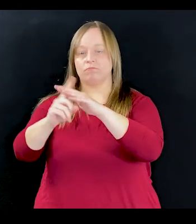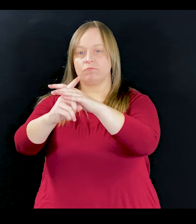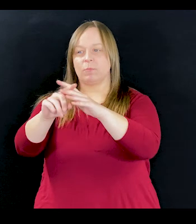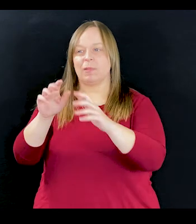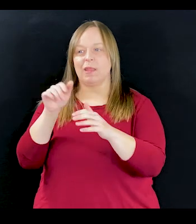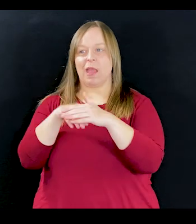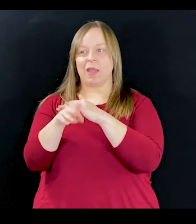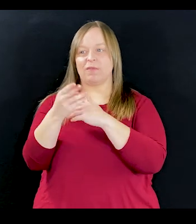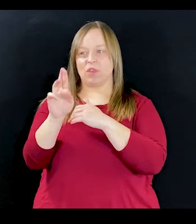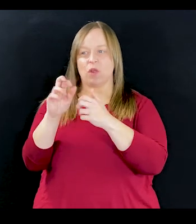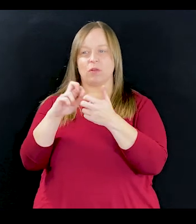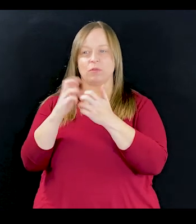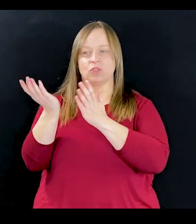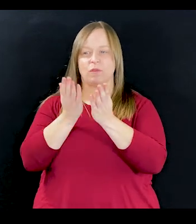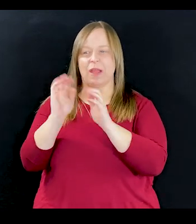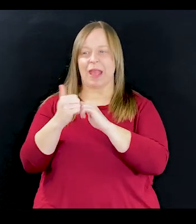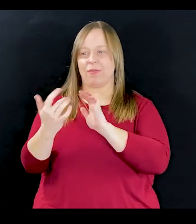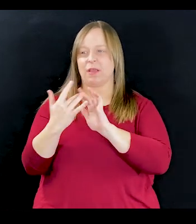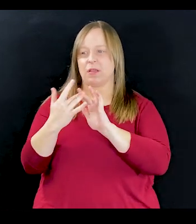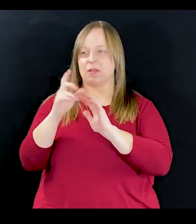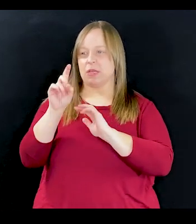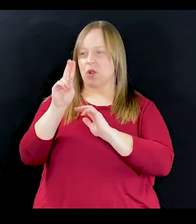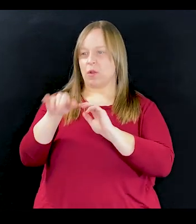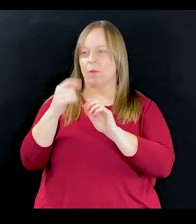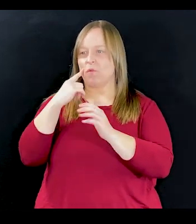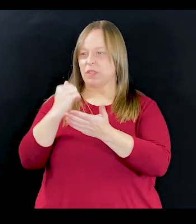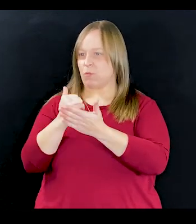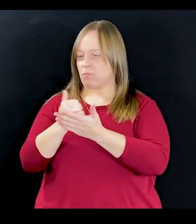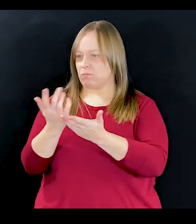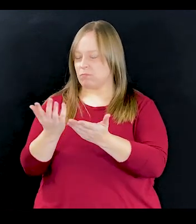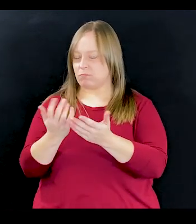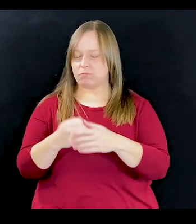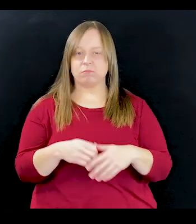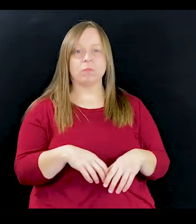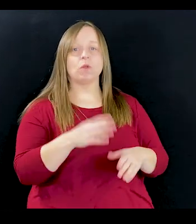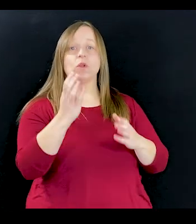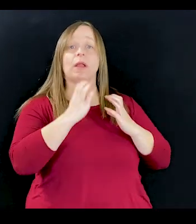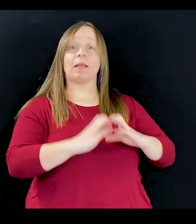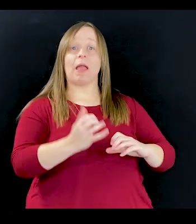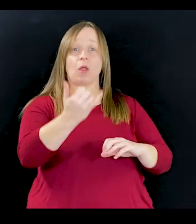ACCES-VR services, how can they contact DRNY for support?